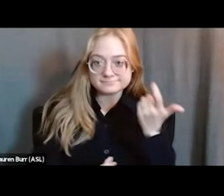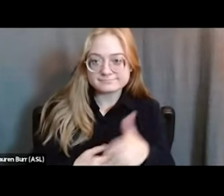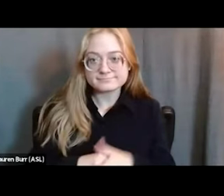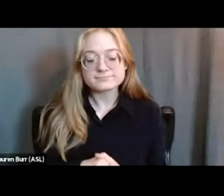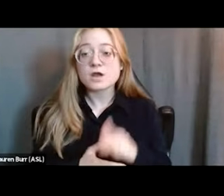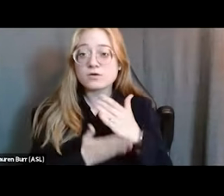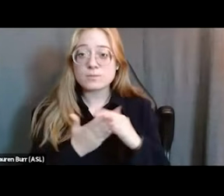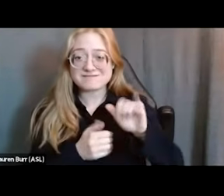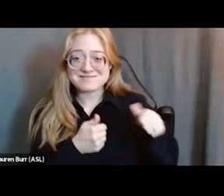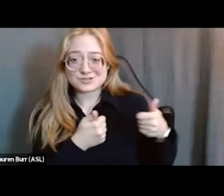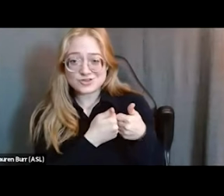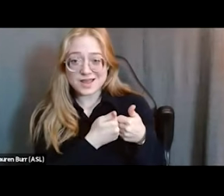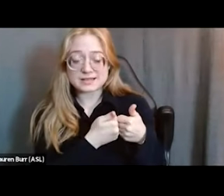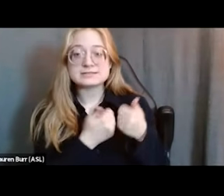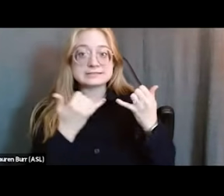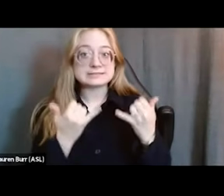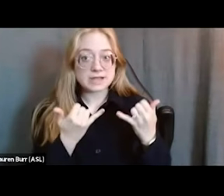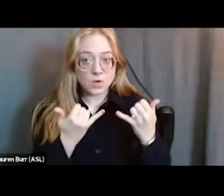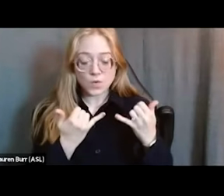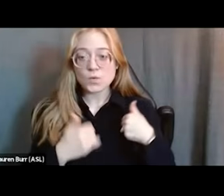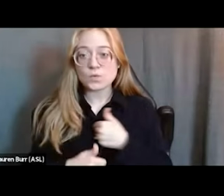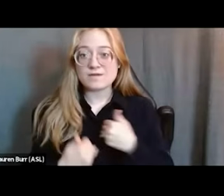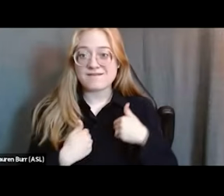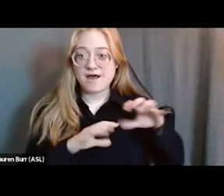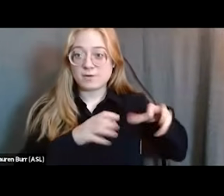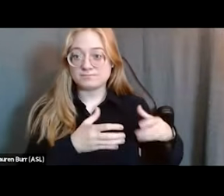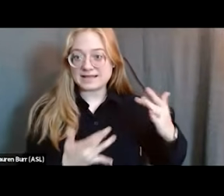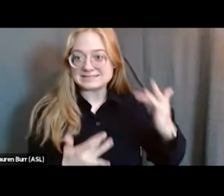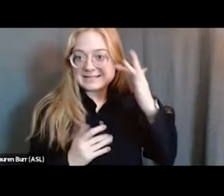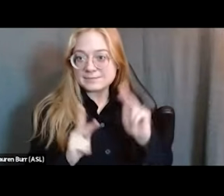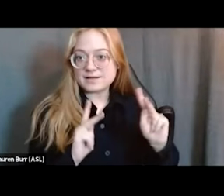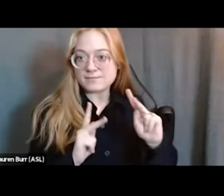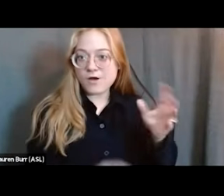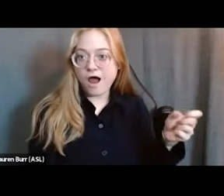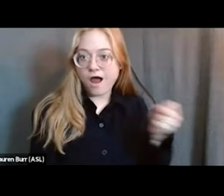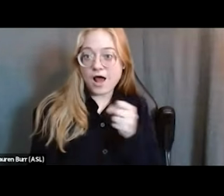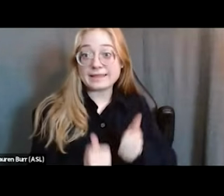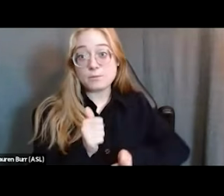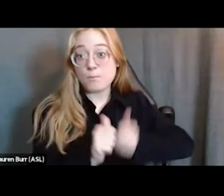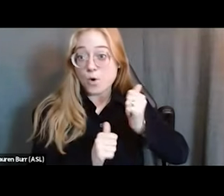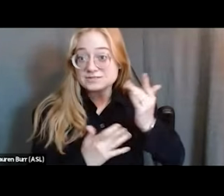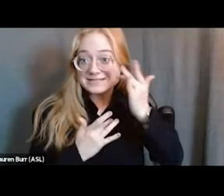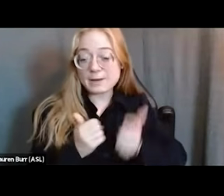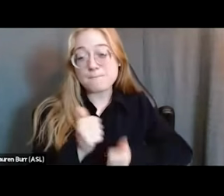is now we've taken of a sick population, we've taken the most sick or the most vulnerable and housed them.